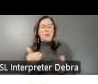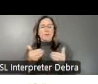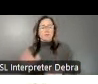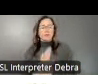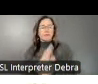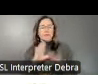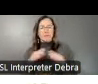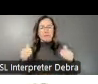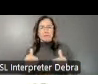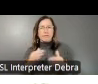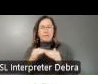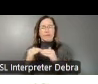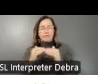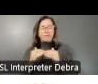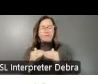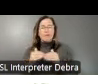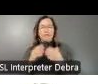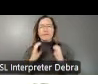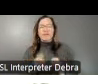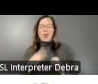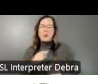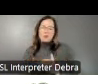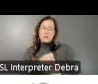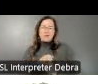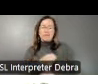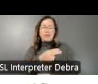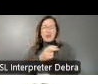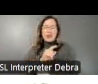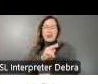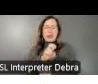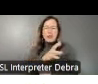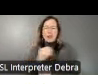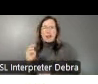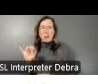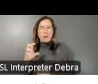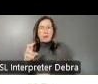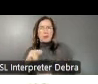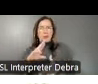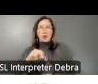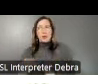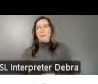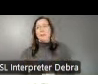citizens who've been impacted by Hurricanes Helene and Milton. We know that cultural institutions,